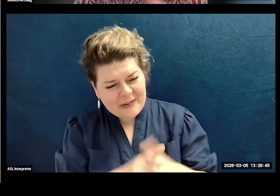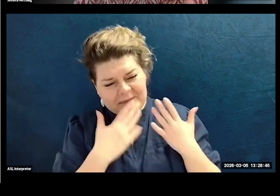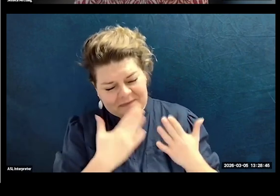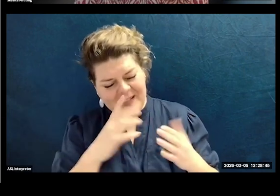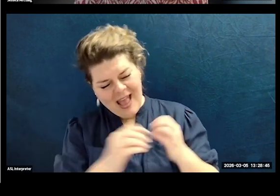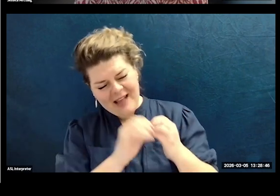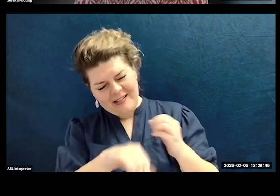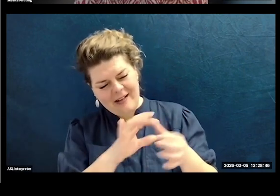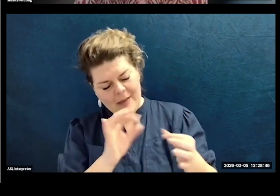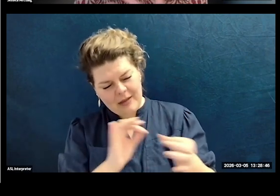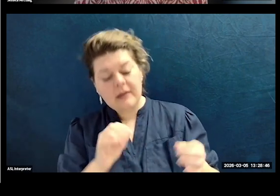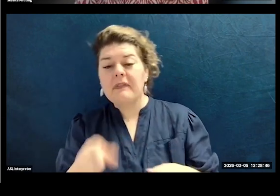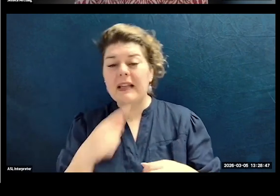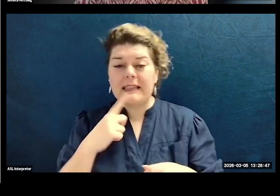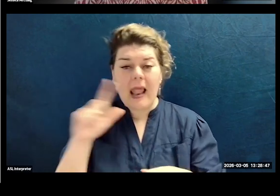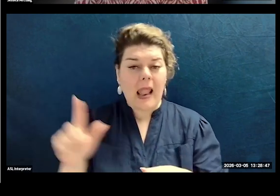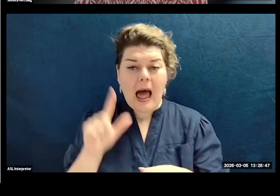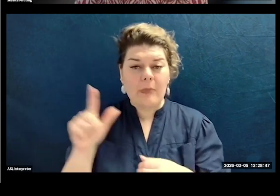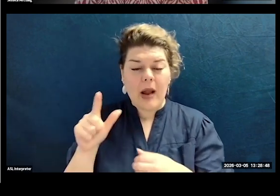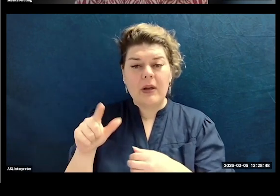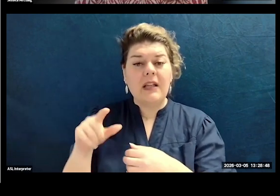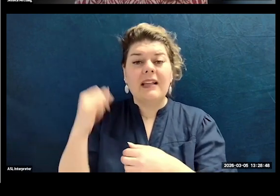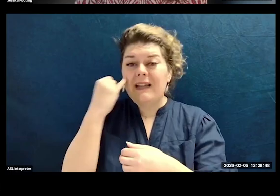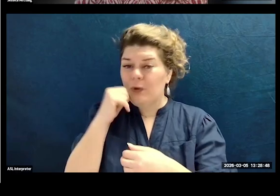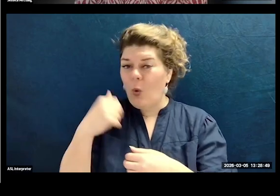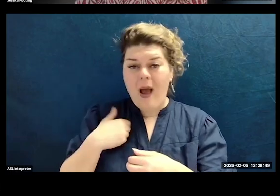regarding library materials that do not currently have a digital analog version.